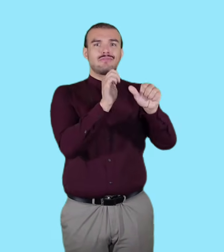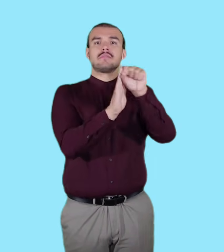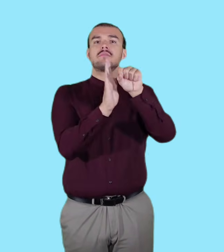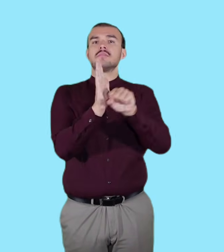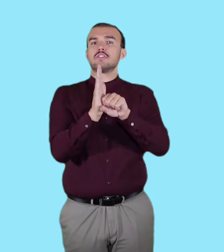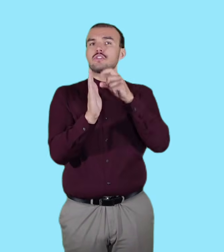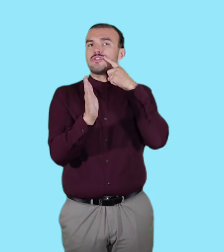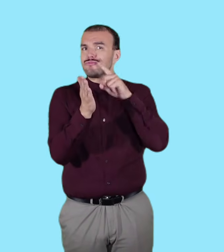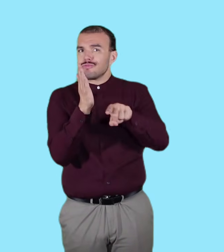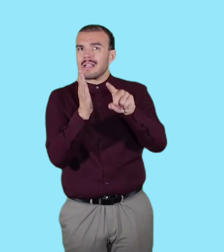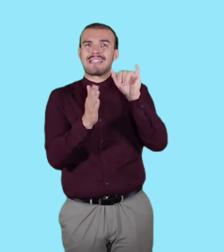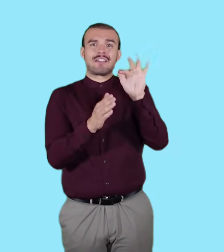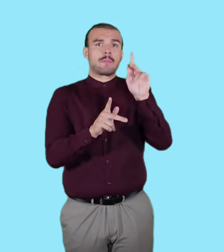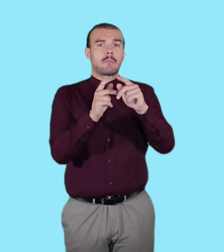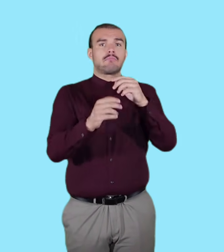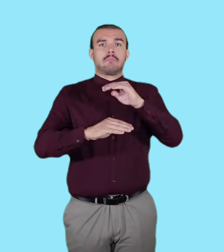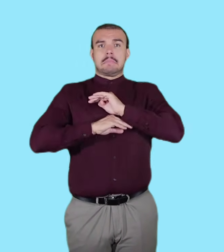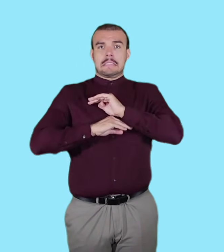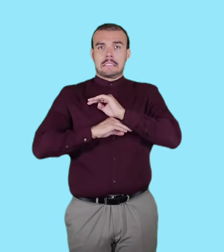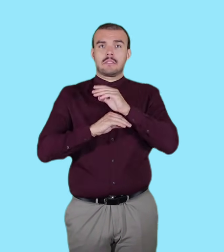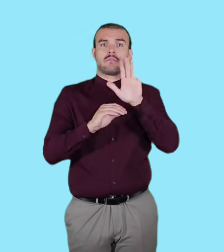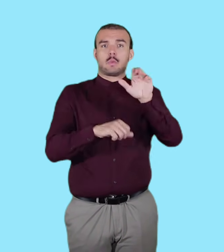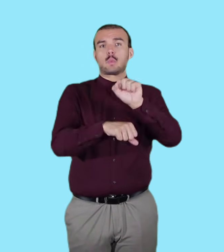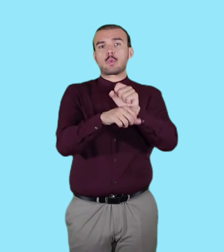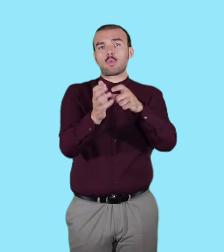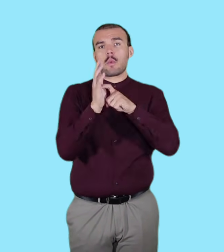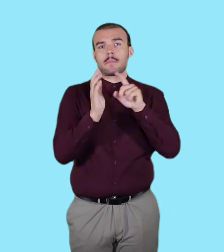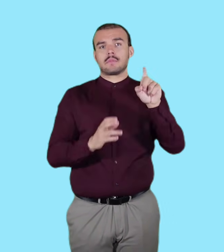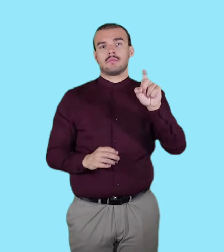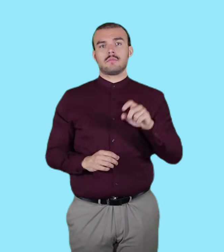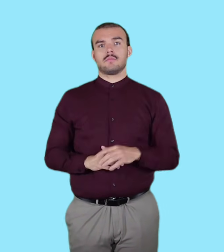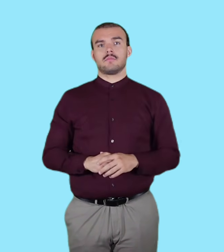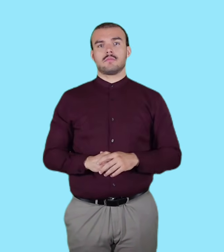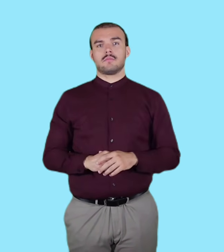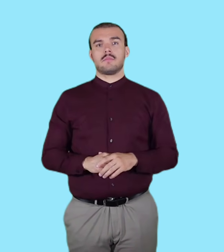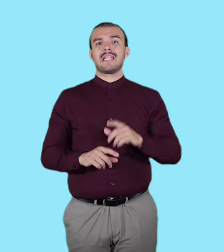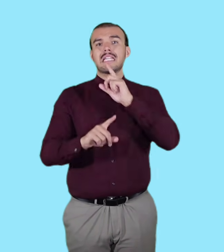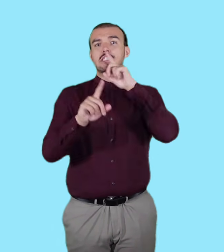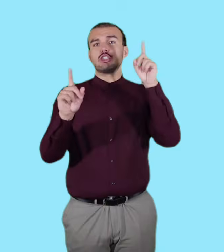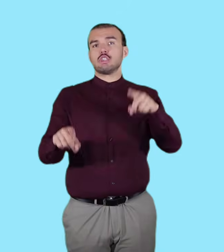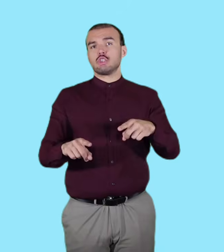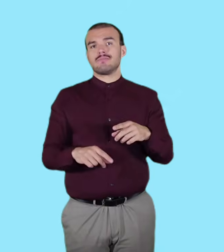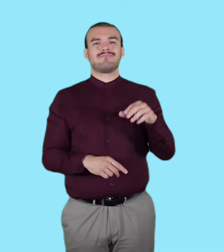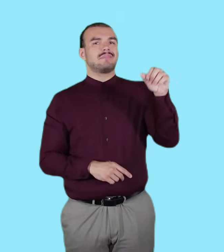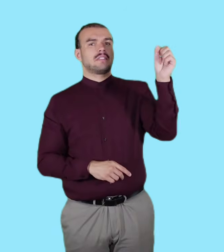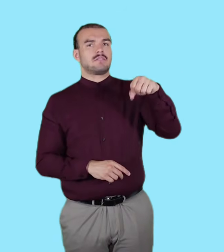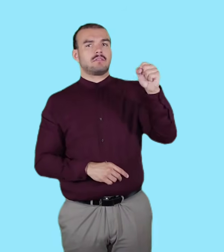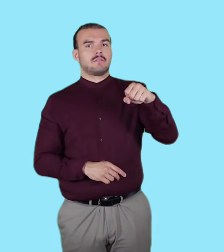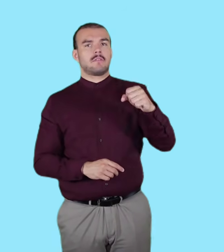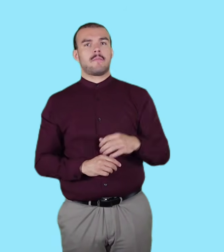to check whether people meet work requirements? Answer: Yes.